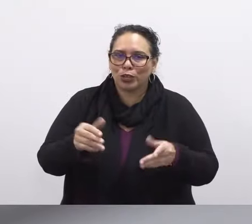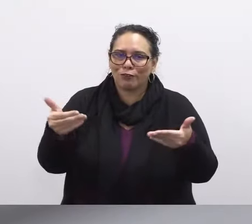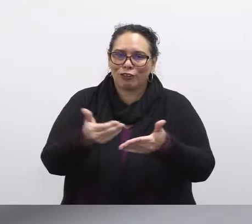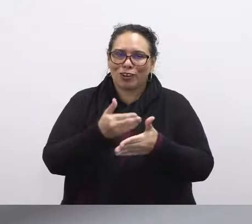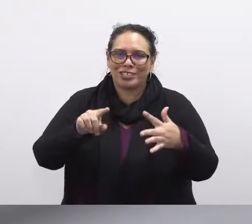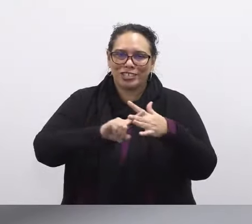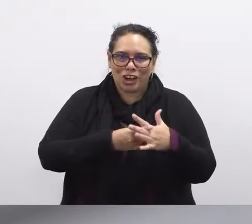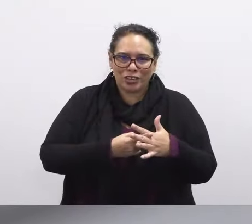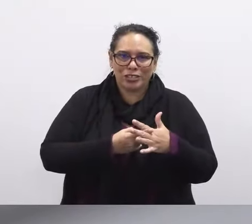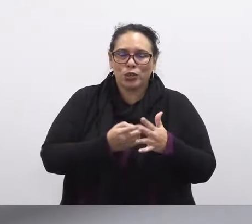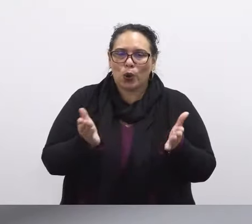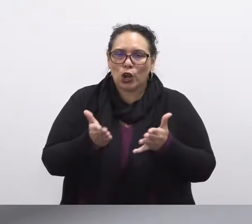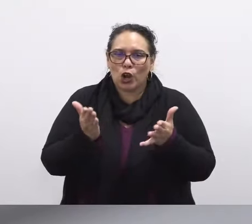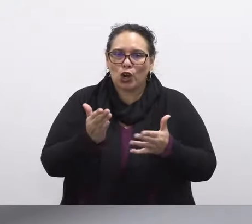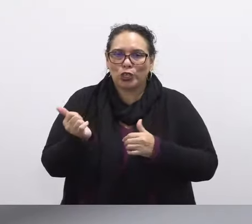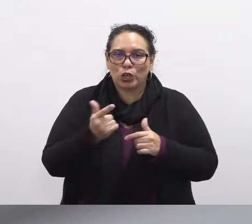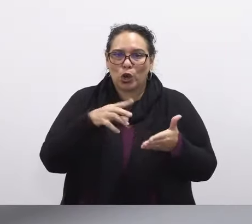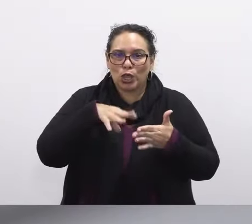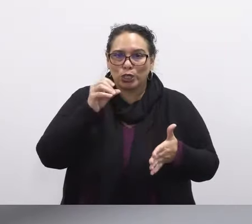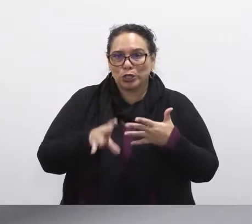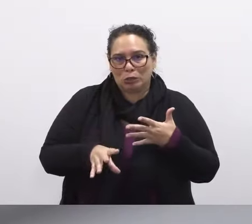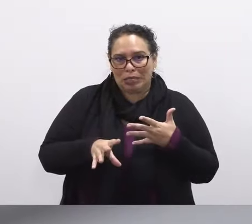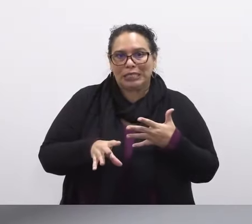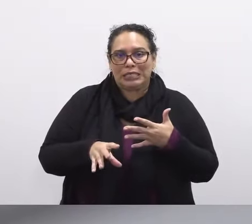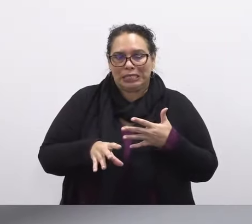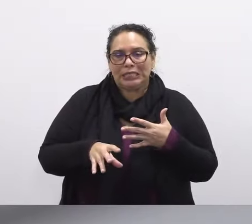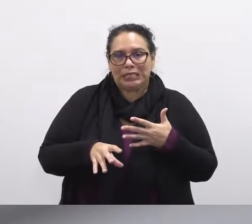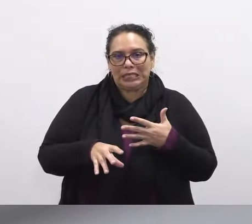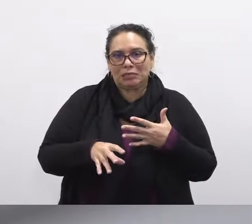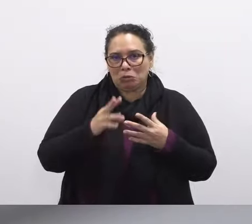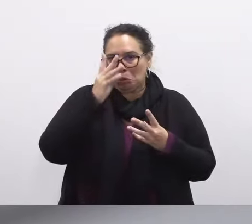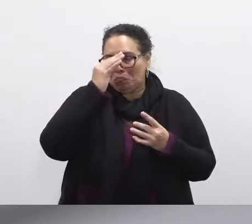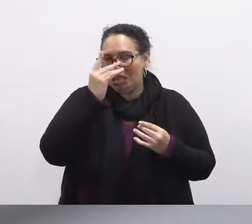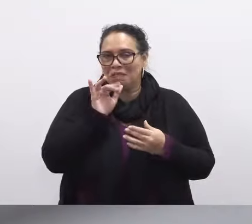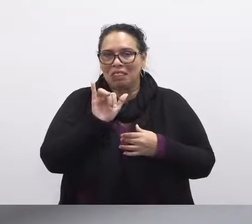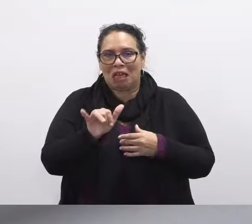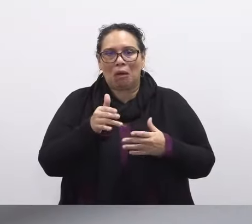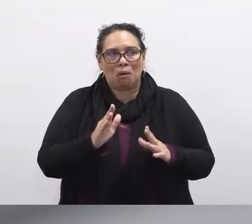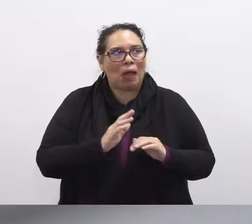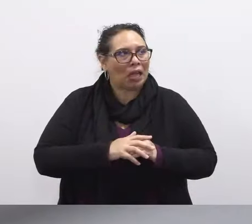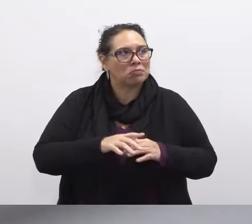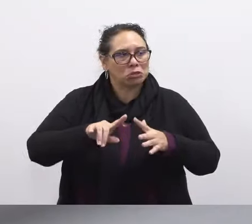So I just wanna encourage all of our students out there to think of it that way and to start again.